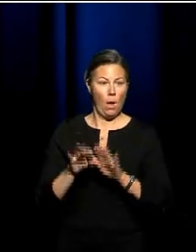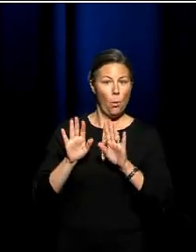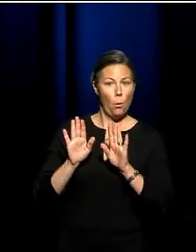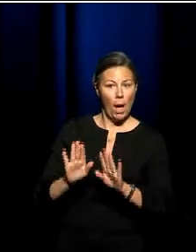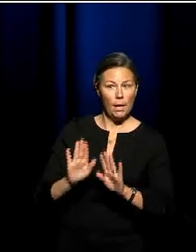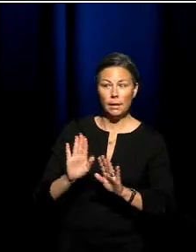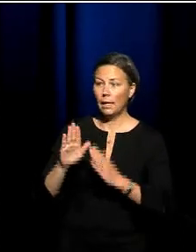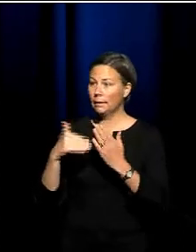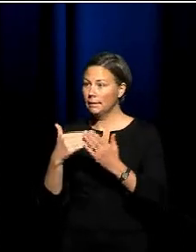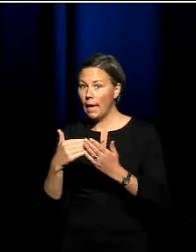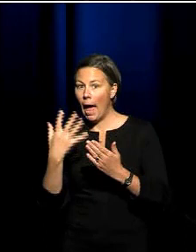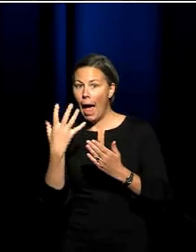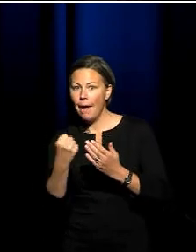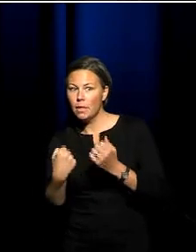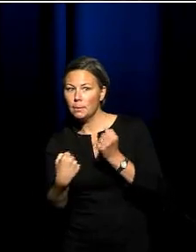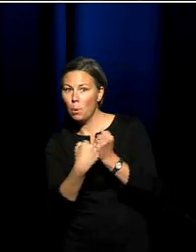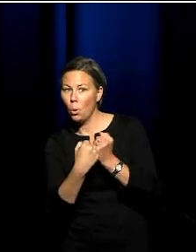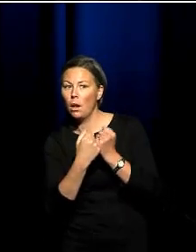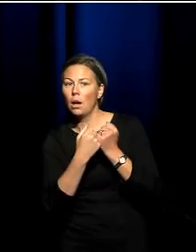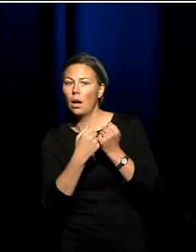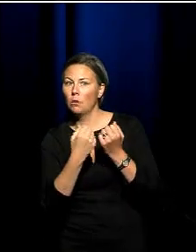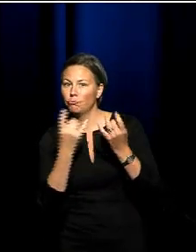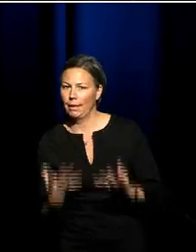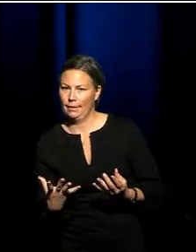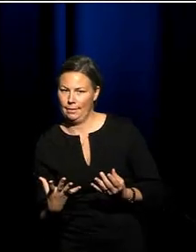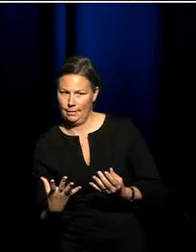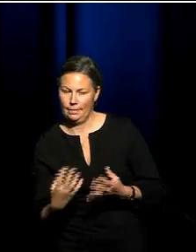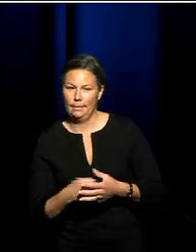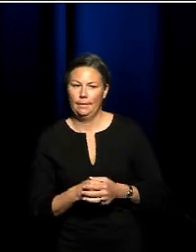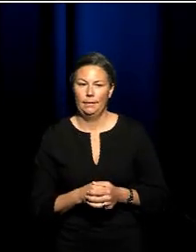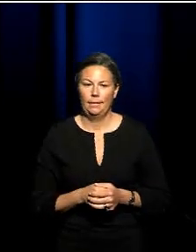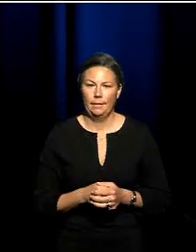services available. This means that the Commission's task of preparing and